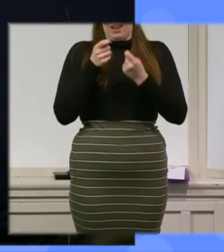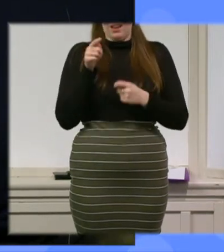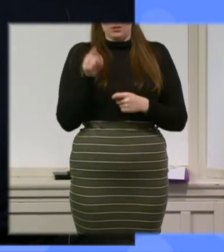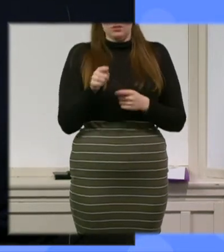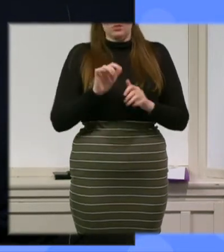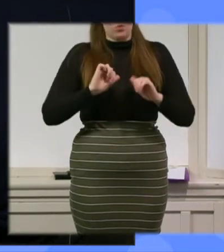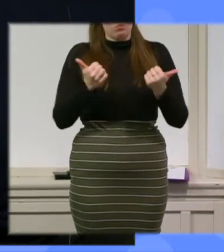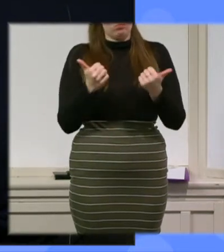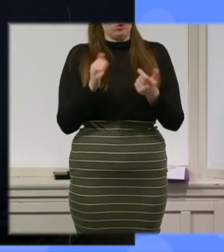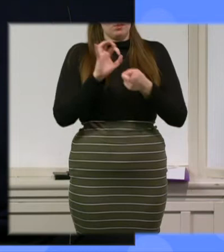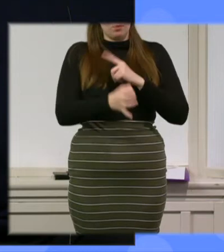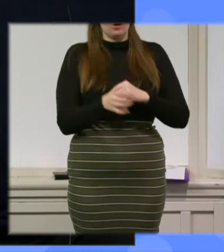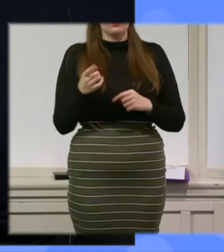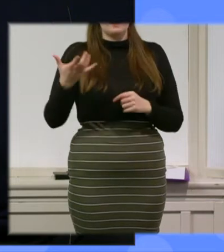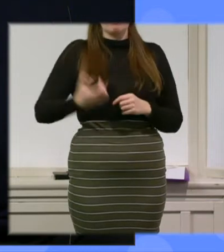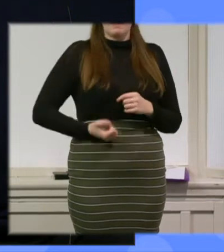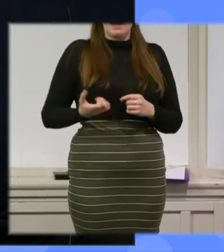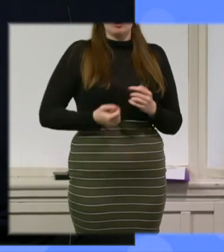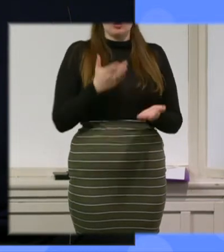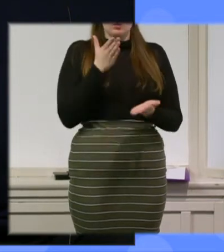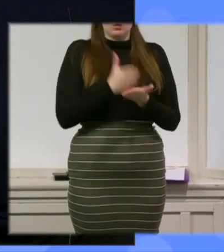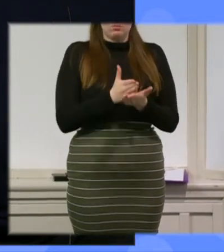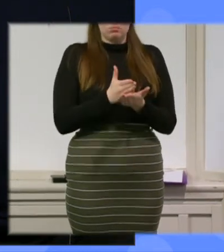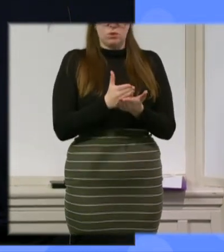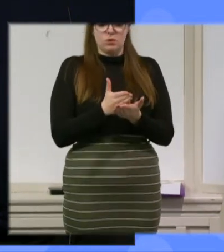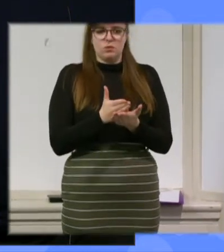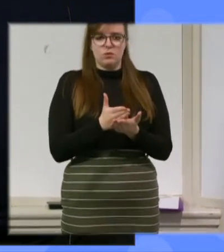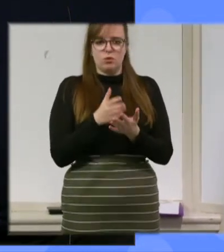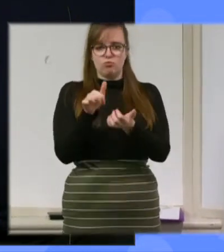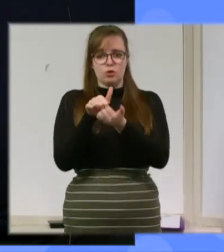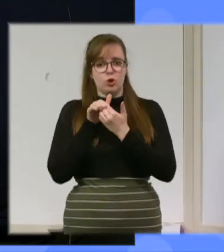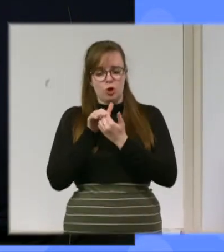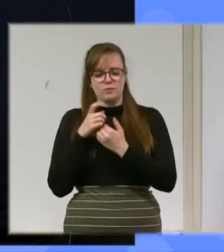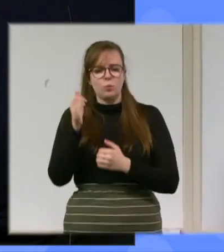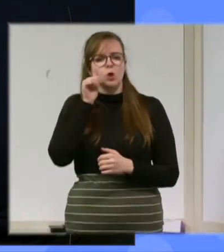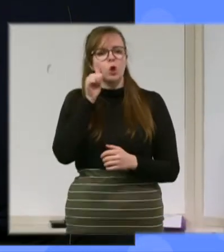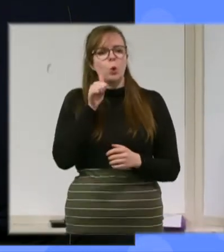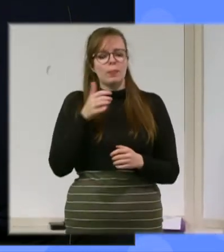pensions are of course reserved we know that changes to pension credits in